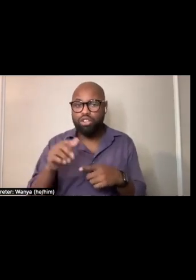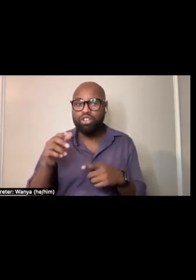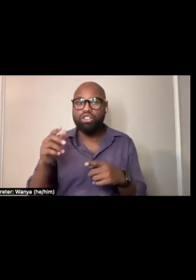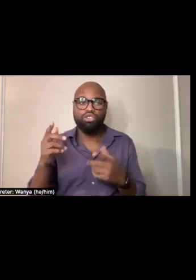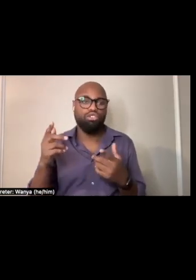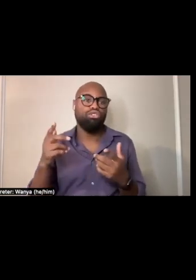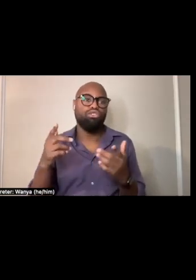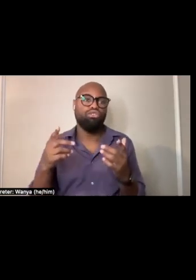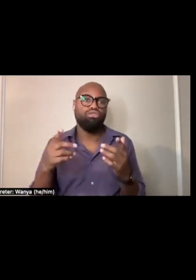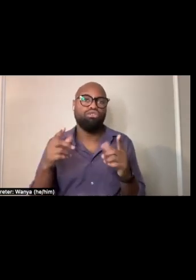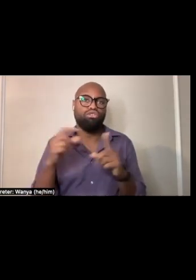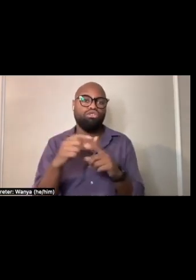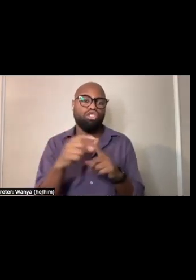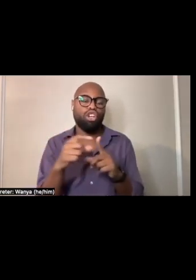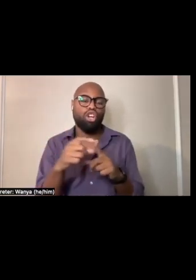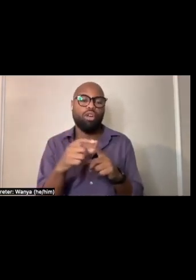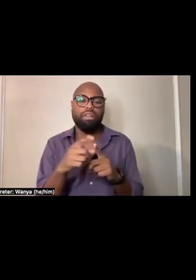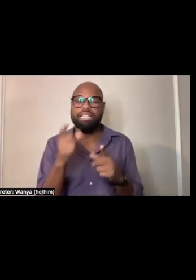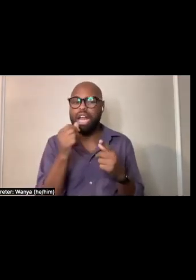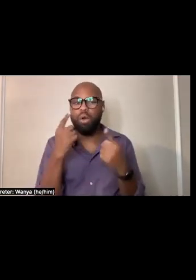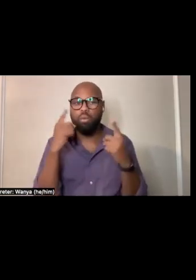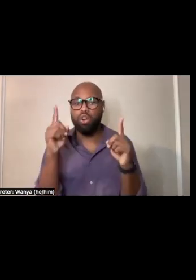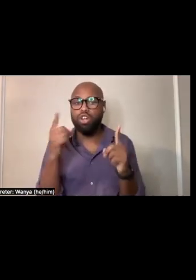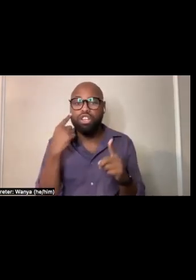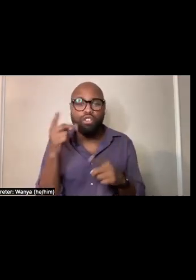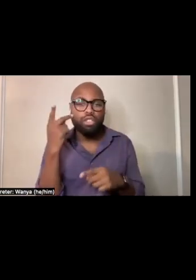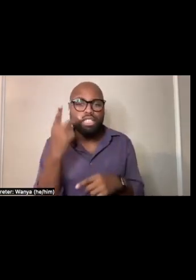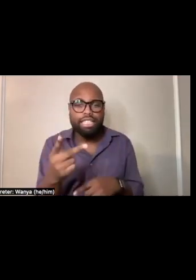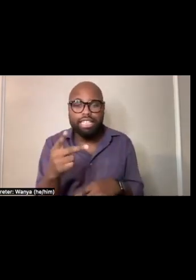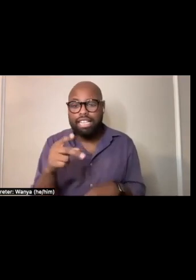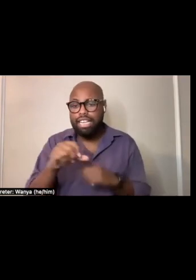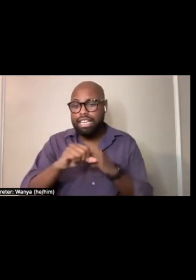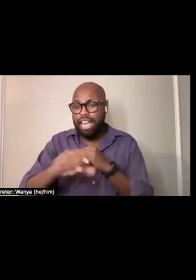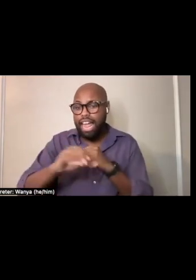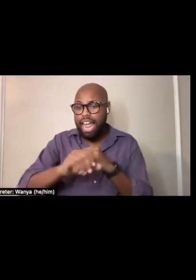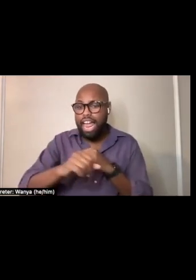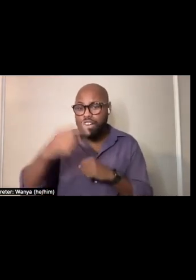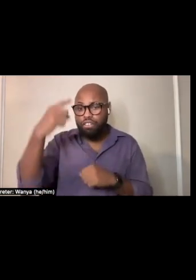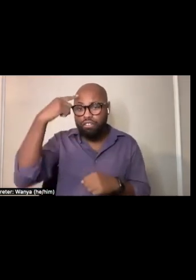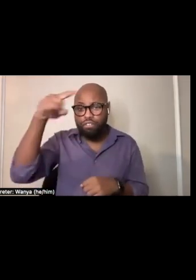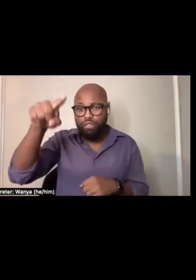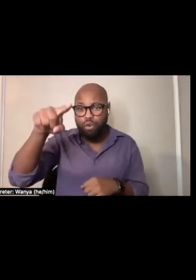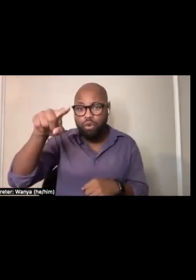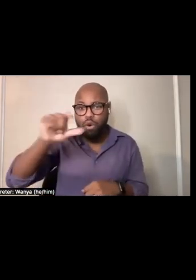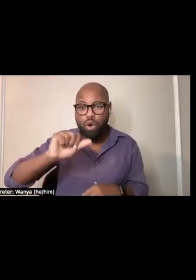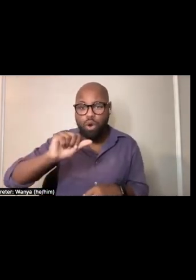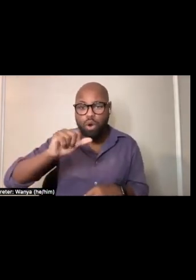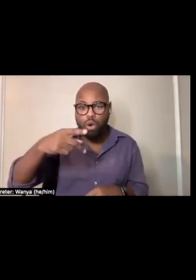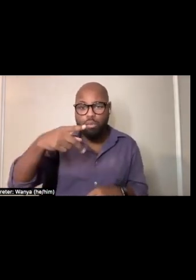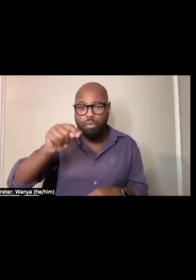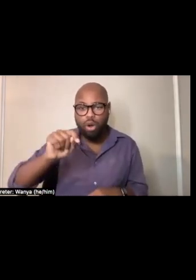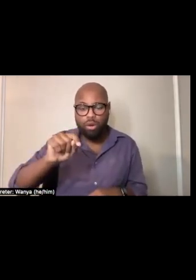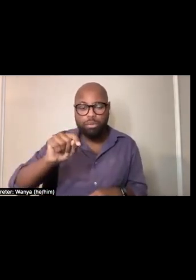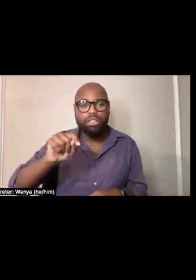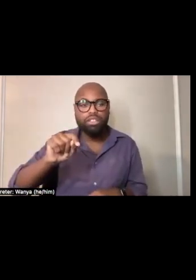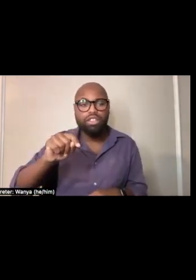If you look at the ads for apartment, apartments or single-family homes for rent,